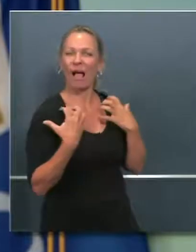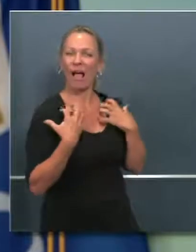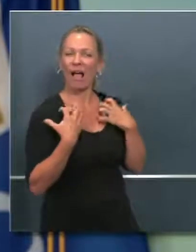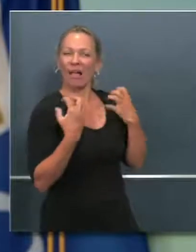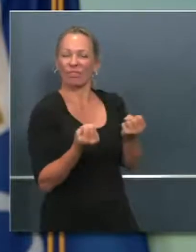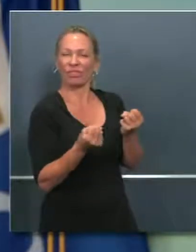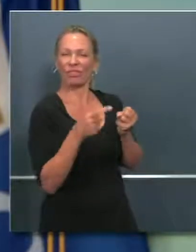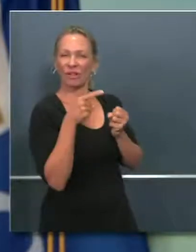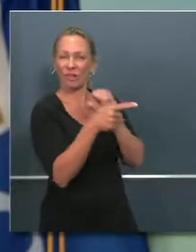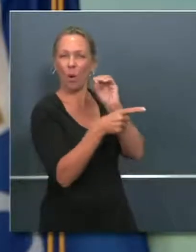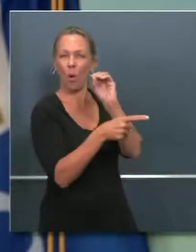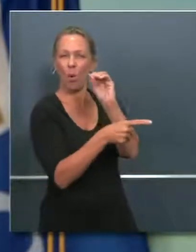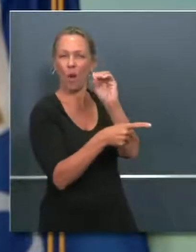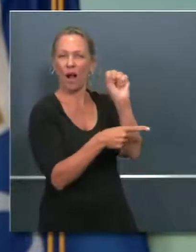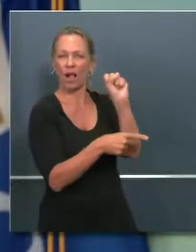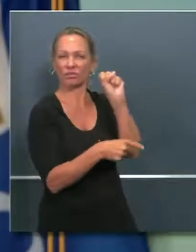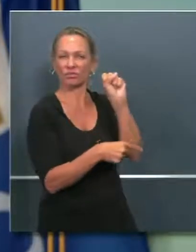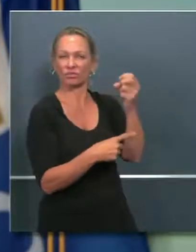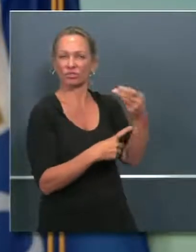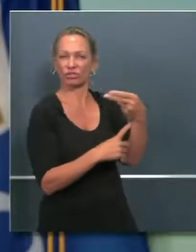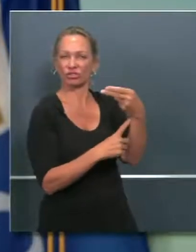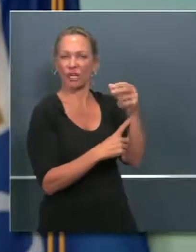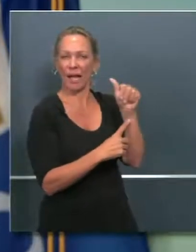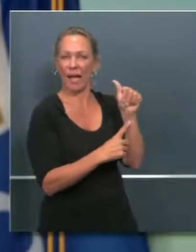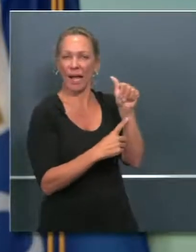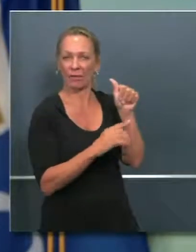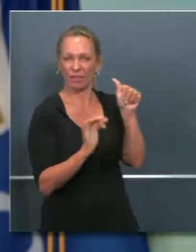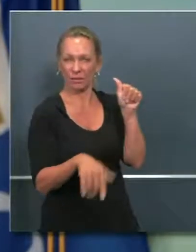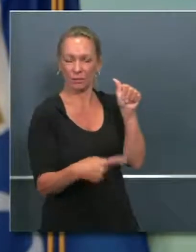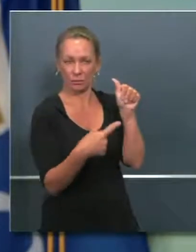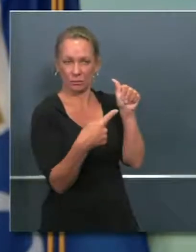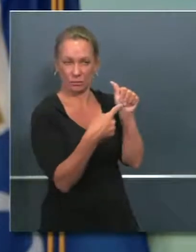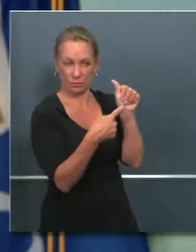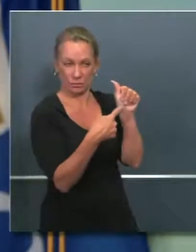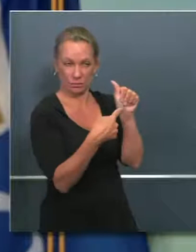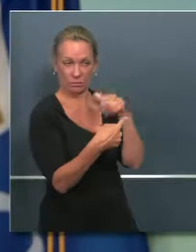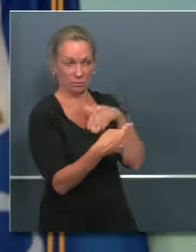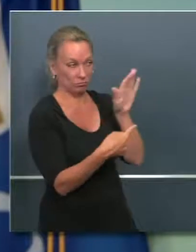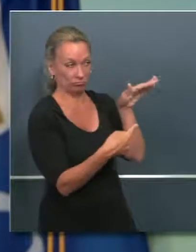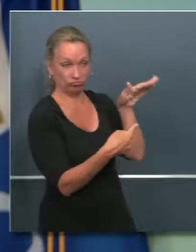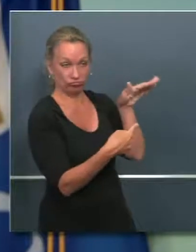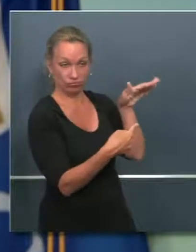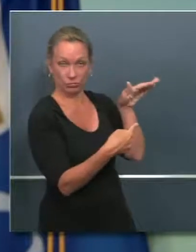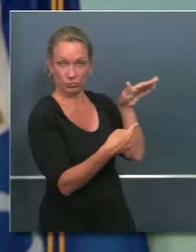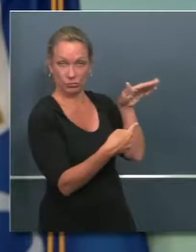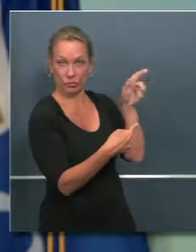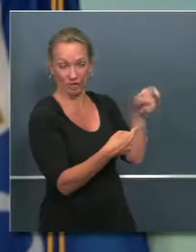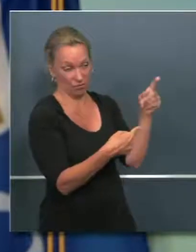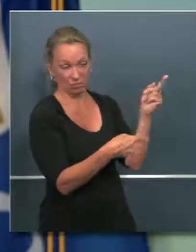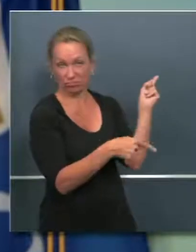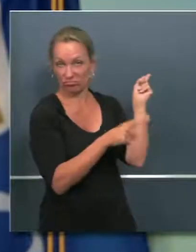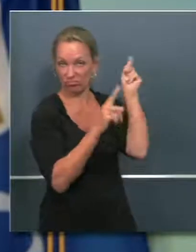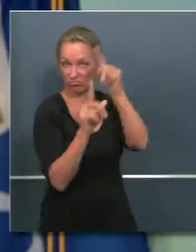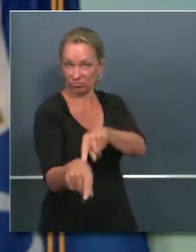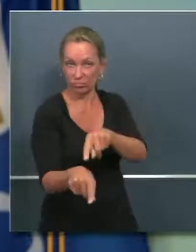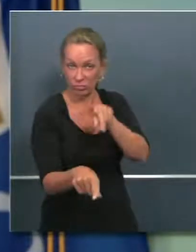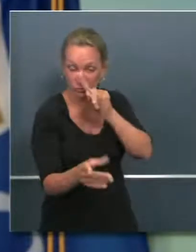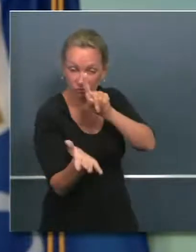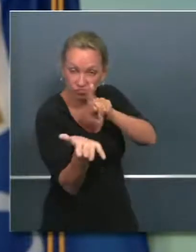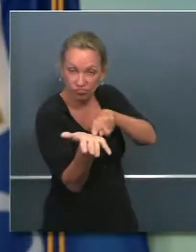situation and and making the rest of the industry making some of their competitors look bad and and